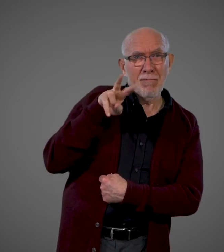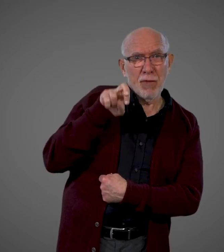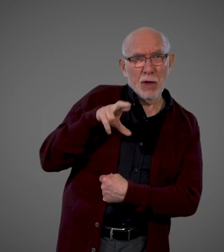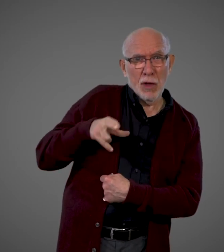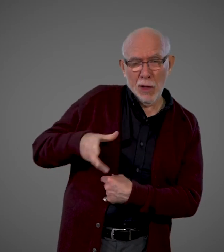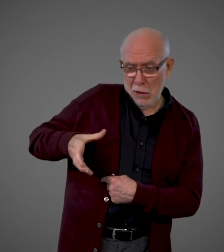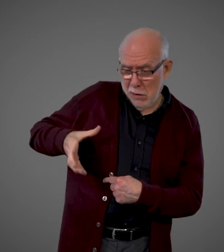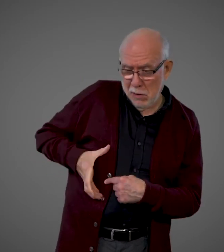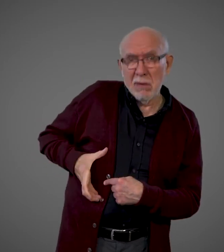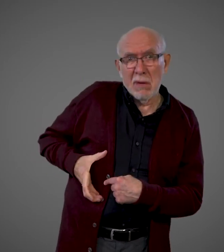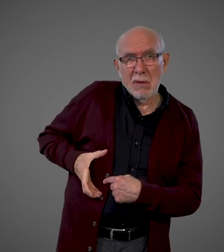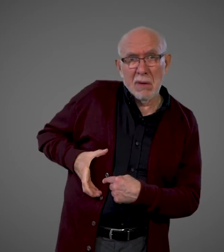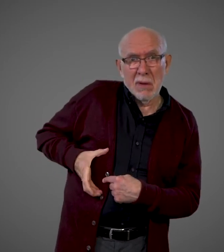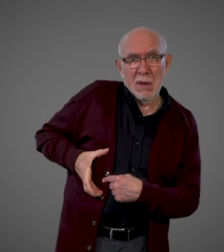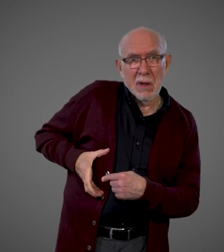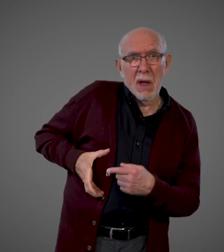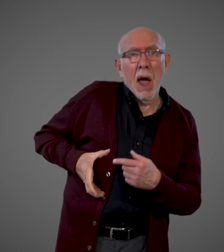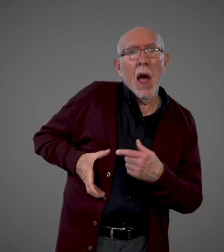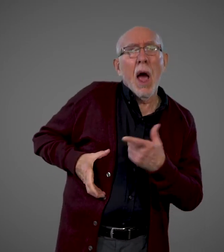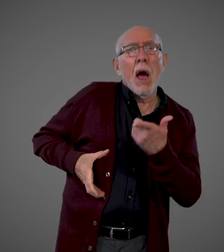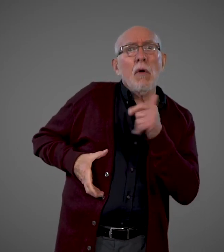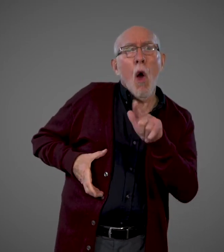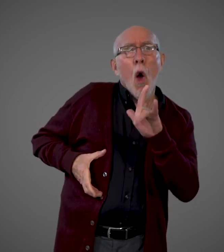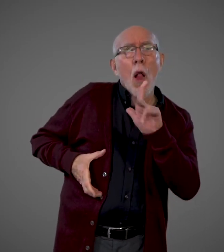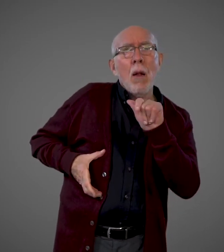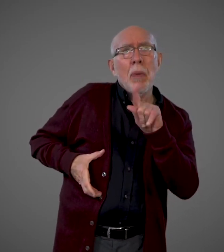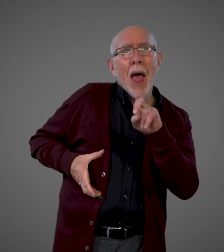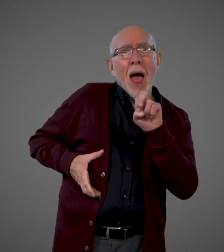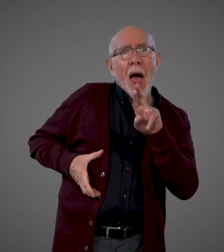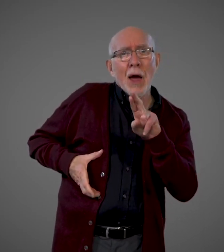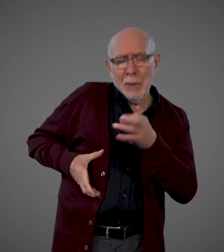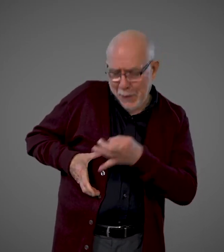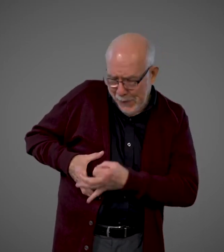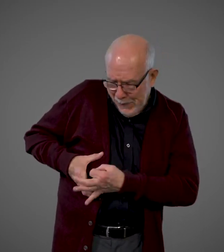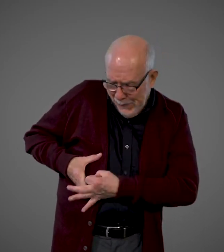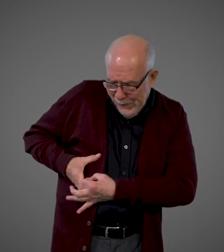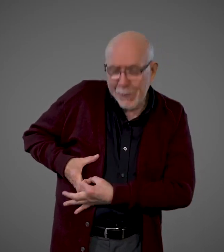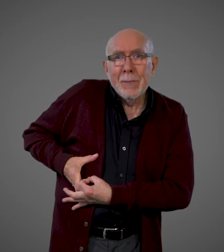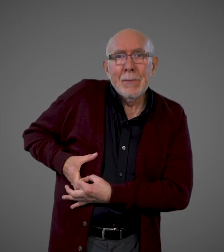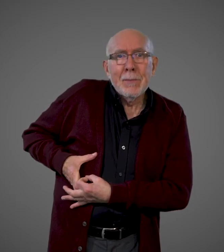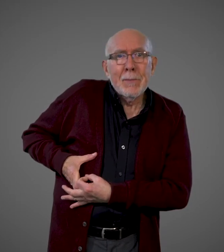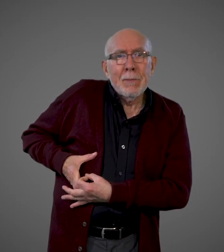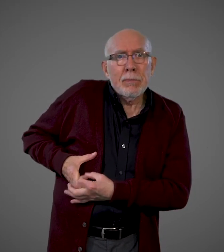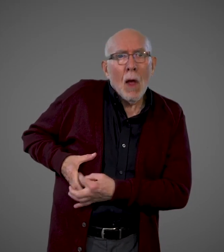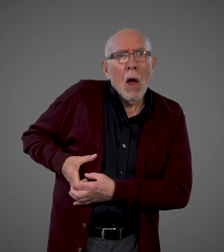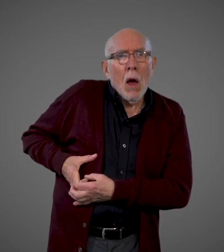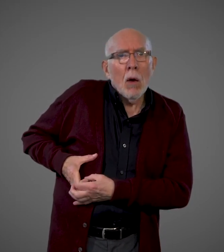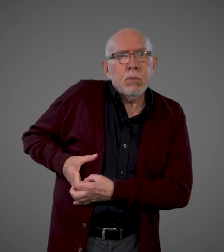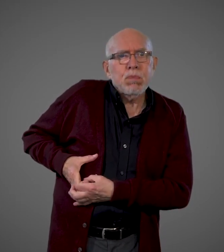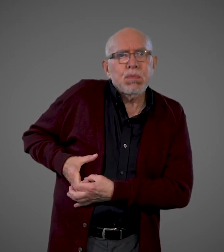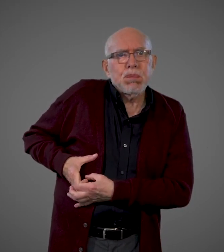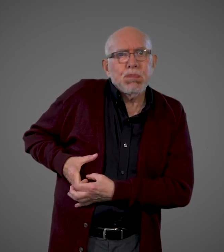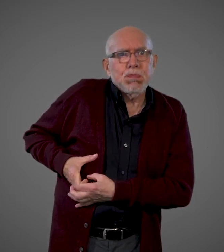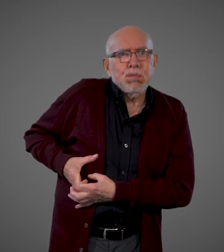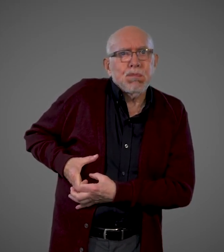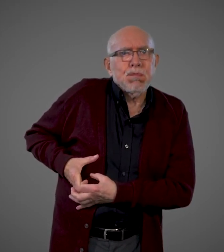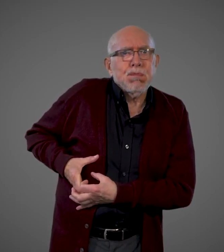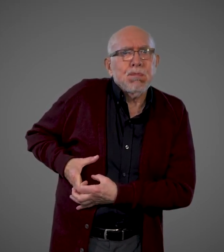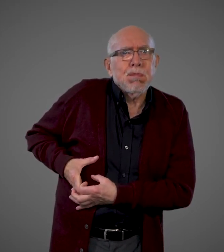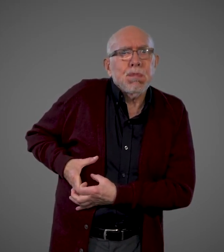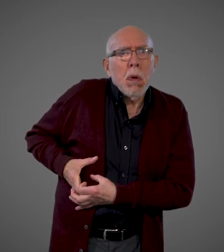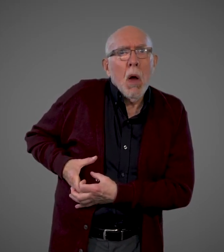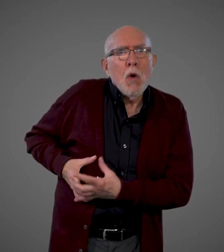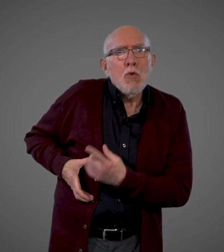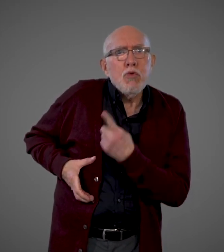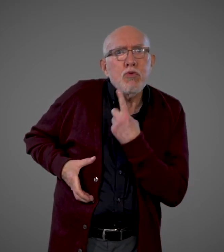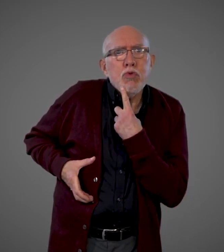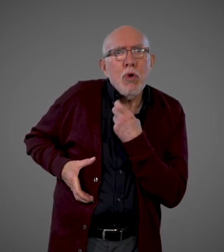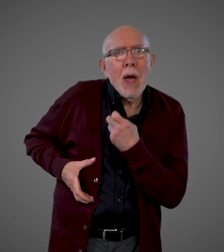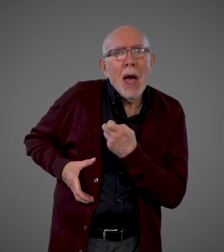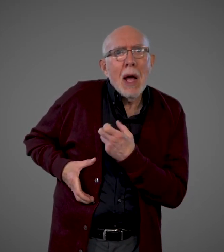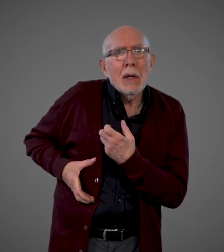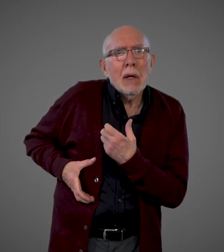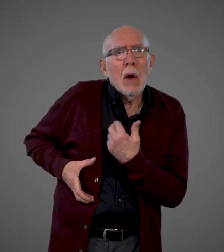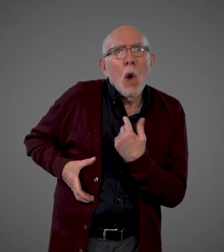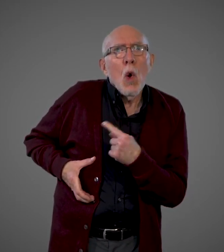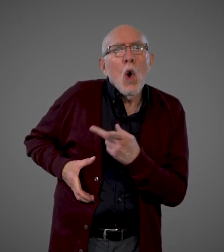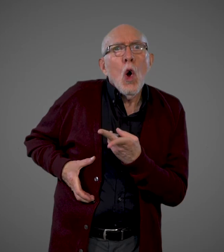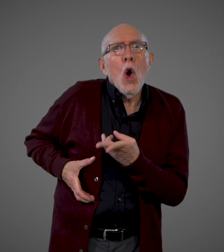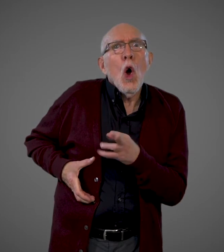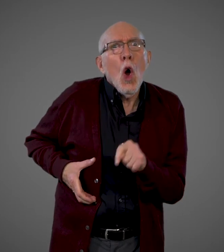It can become swollen and red, and hurt a lot.